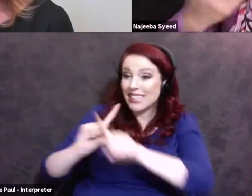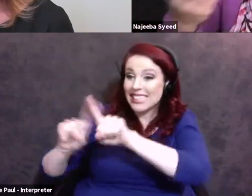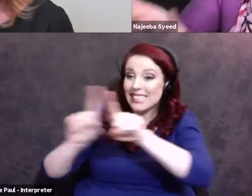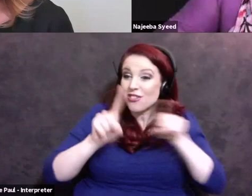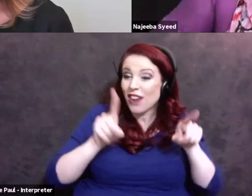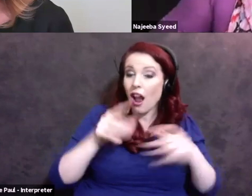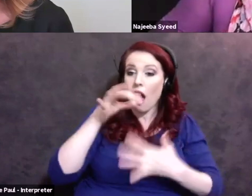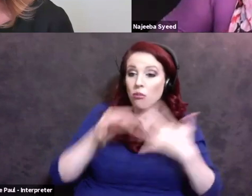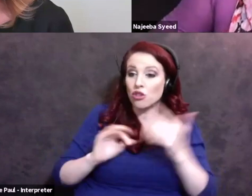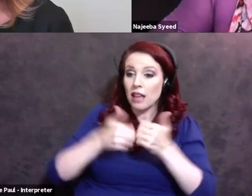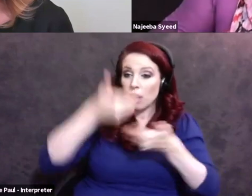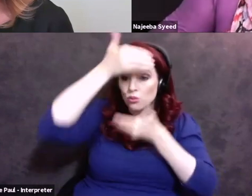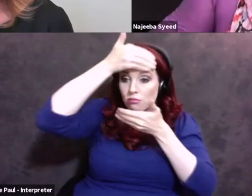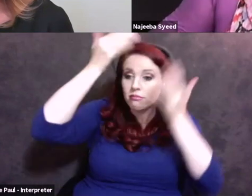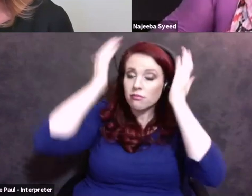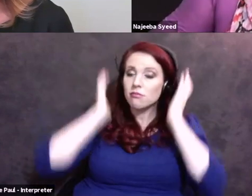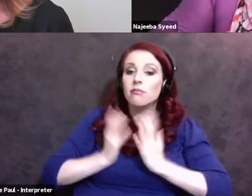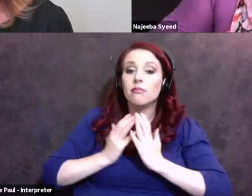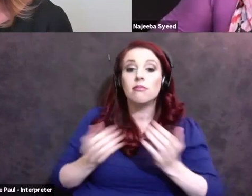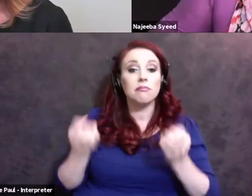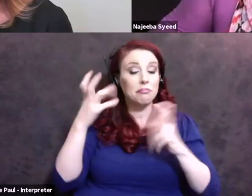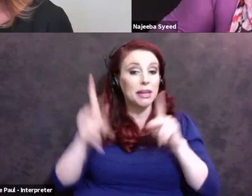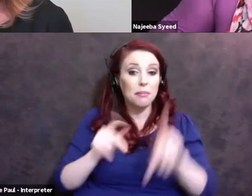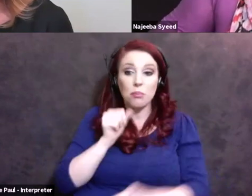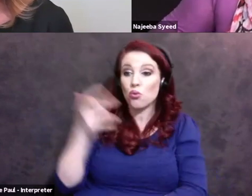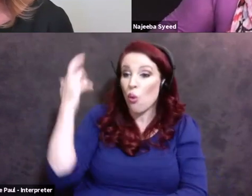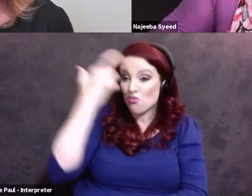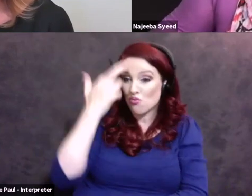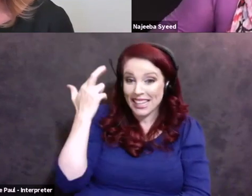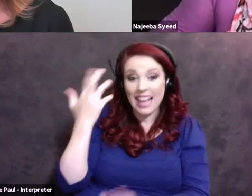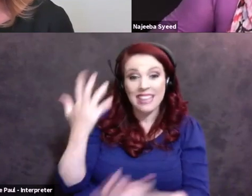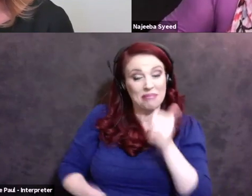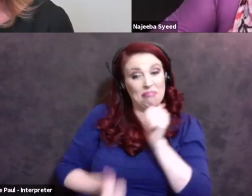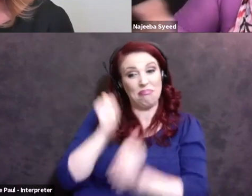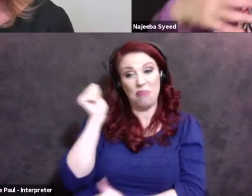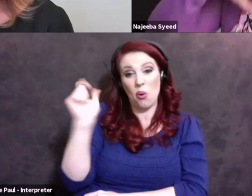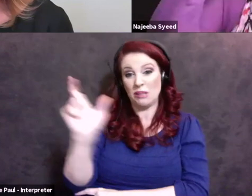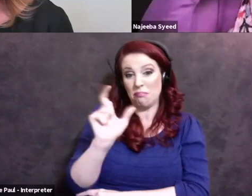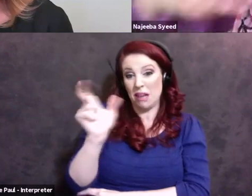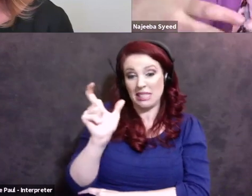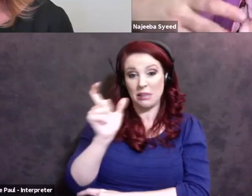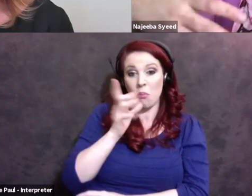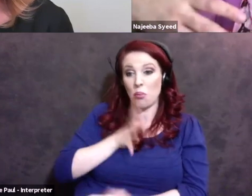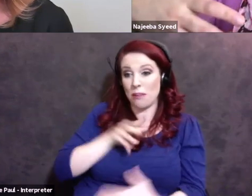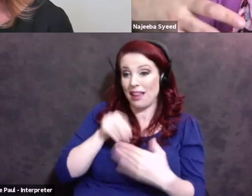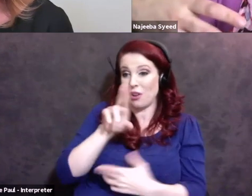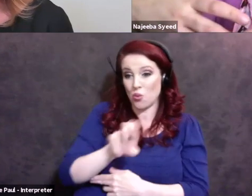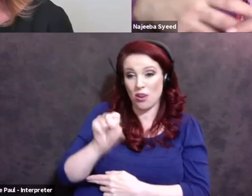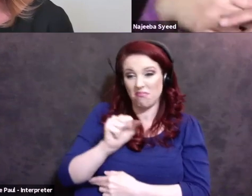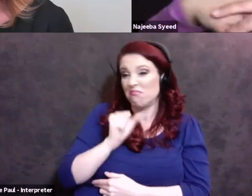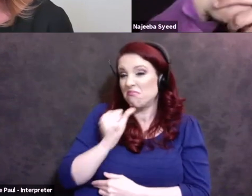For instance one thing, probably the majority of Muslim women in the United States do not cover their